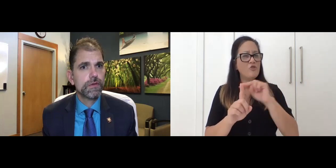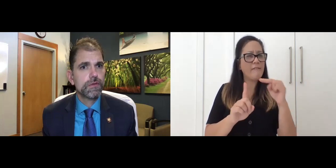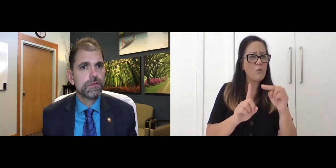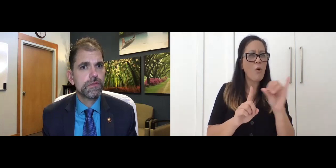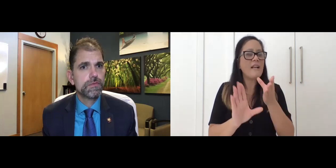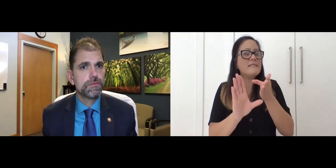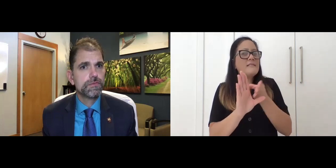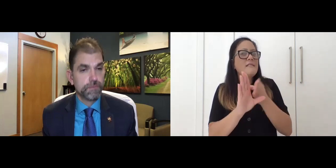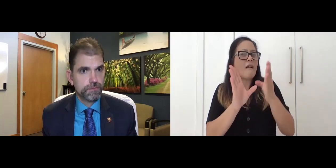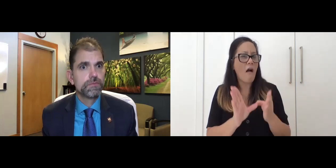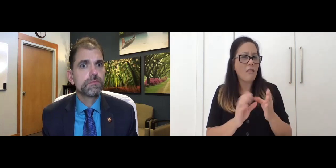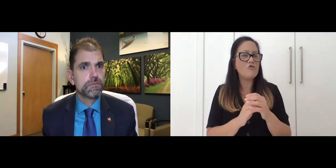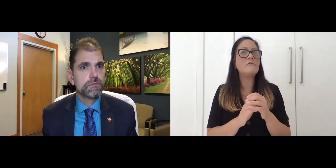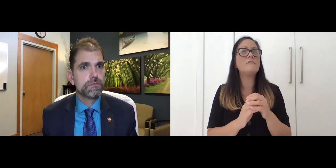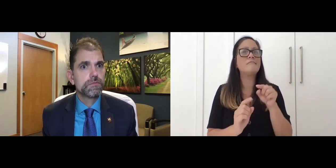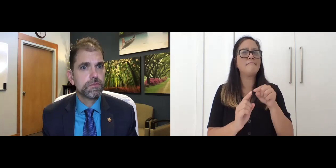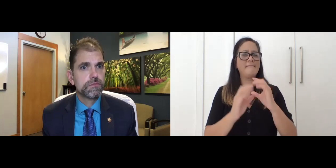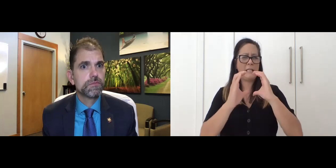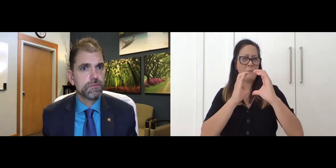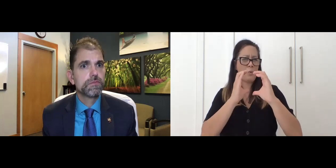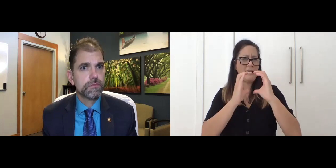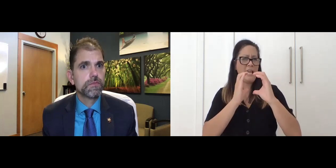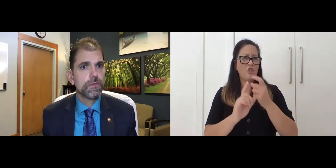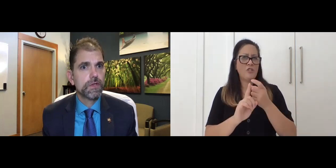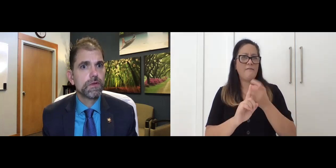from your professional view as a psychologist.